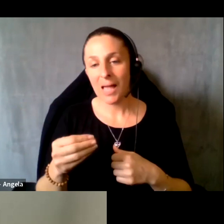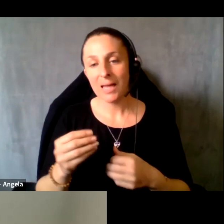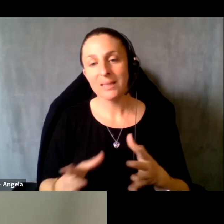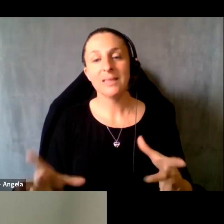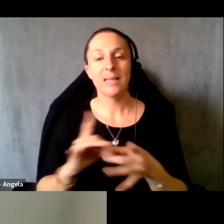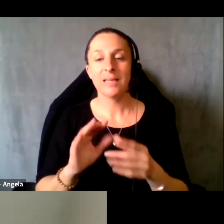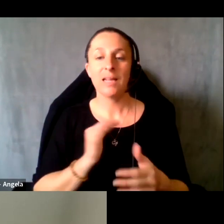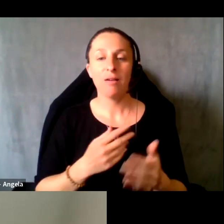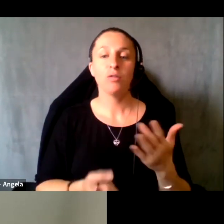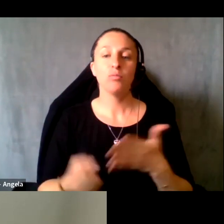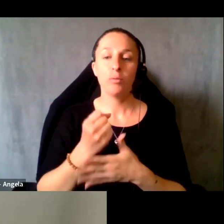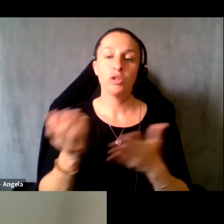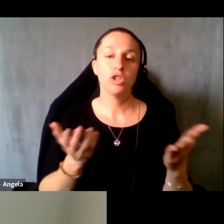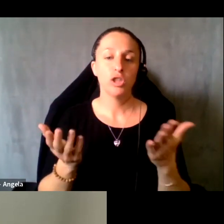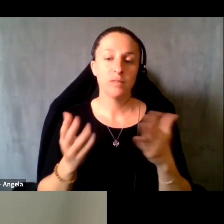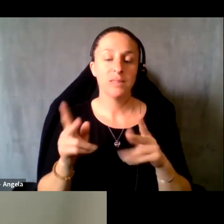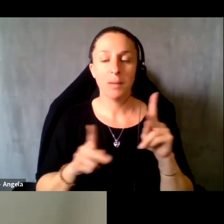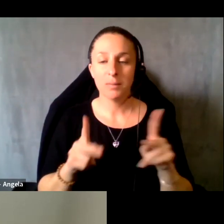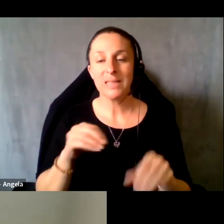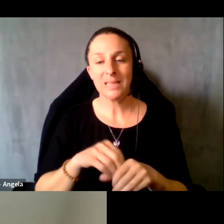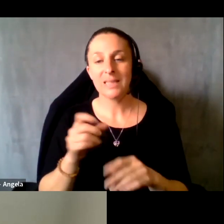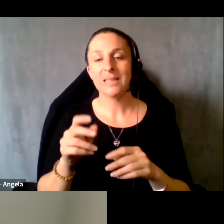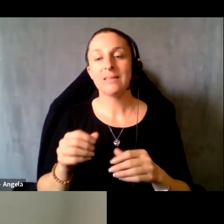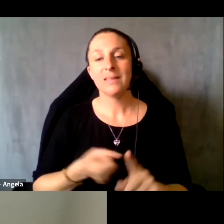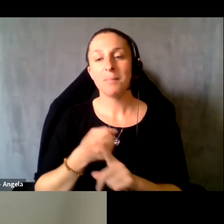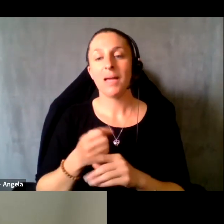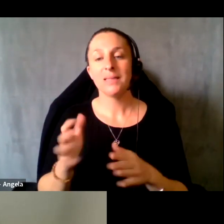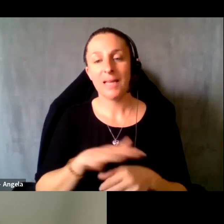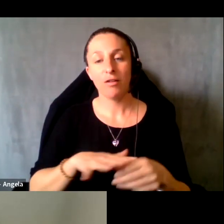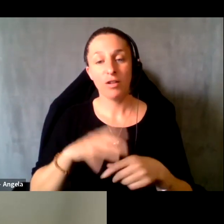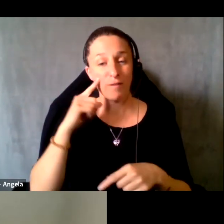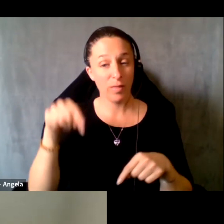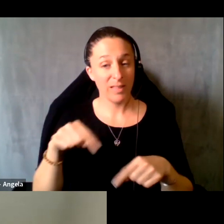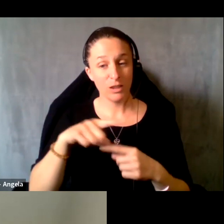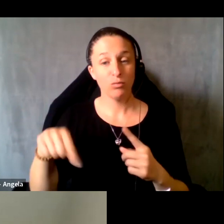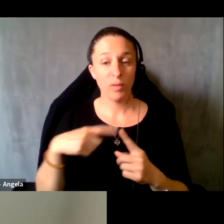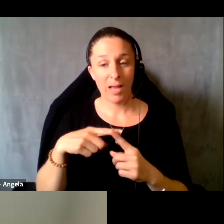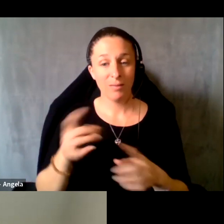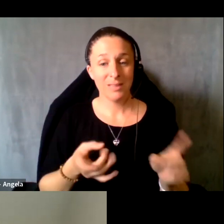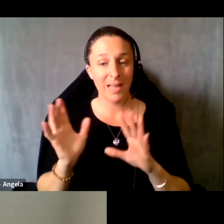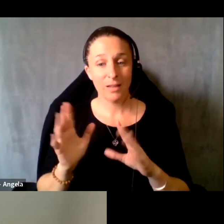populations in those impacted areas. And for this round of disasters, particularly migrant